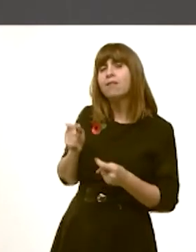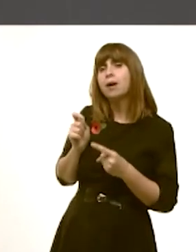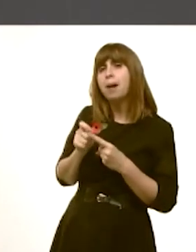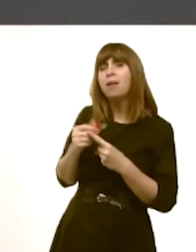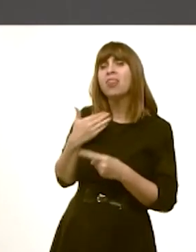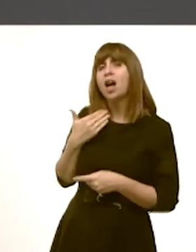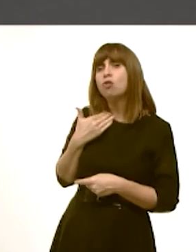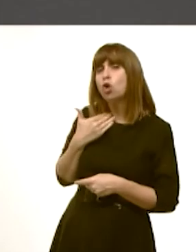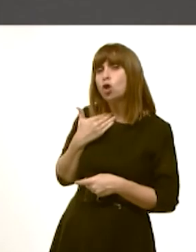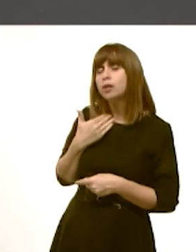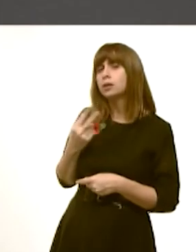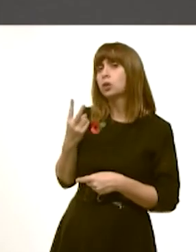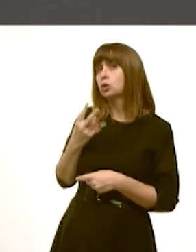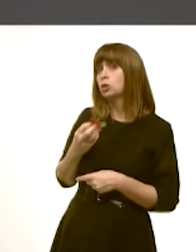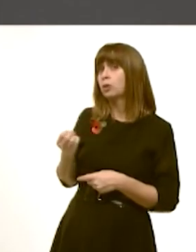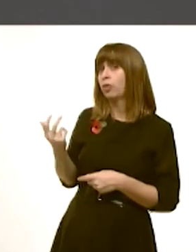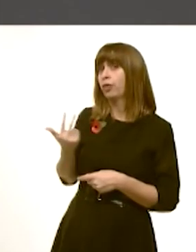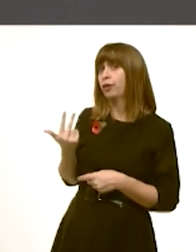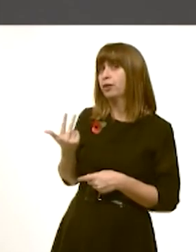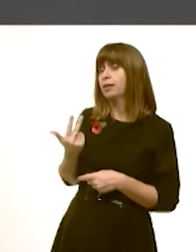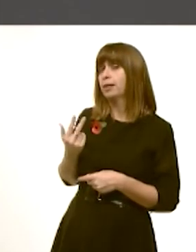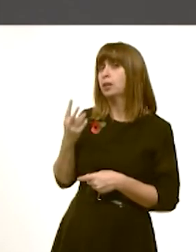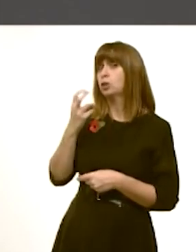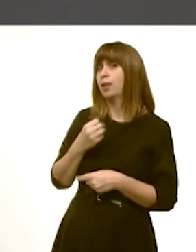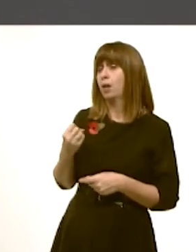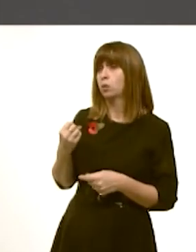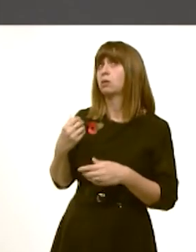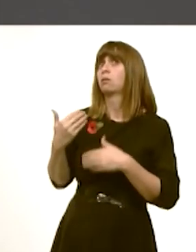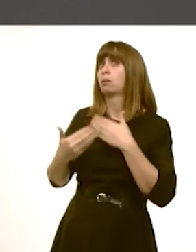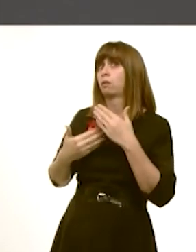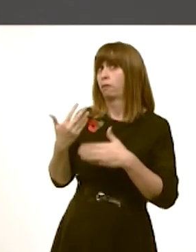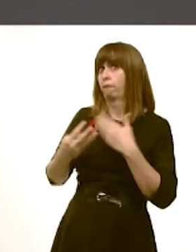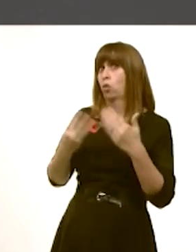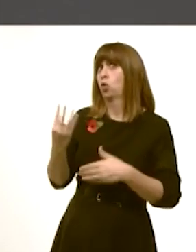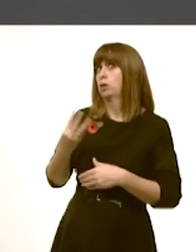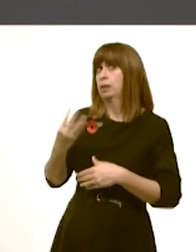Yn 2014, ym mis Medi, roedd hiín dioddef erbyn hynny o hyperparathyroid syín effeithio